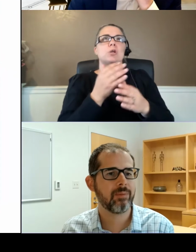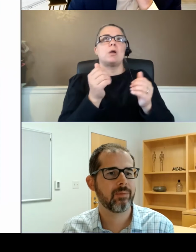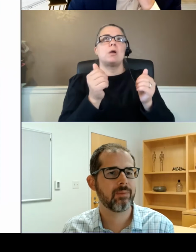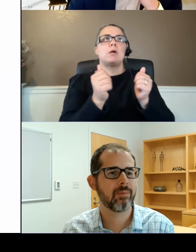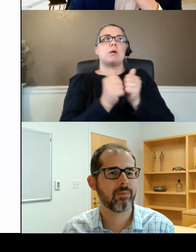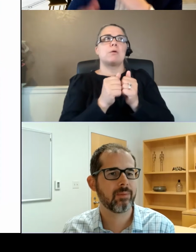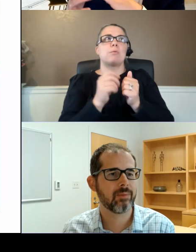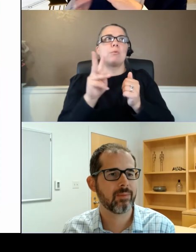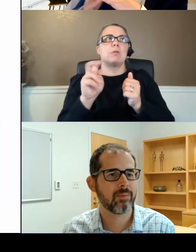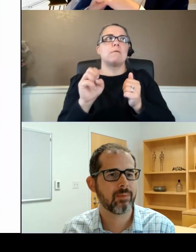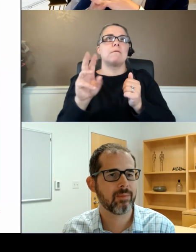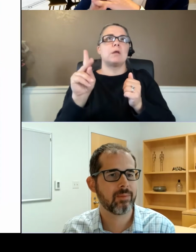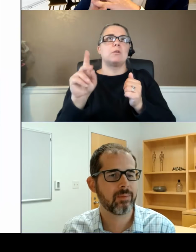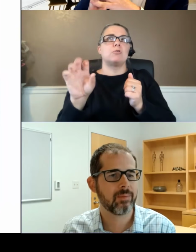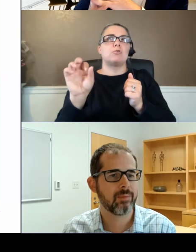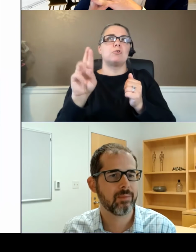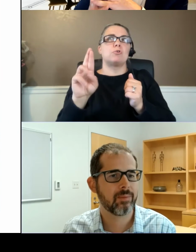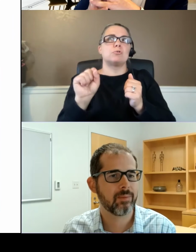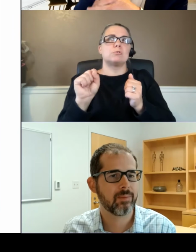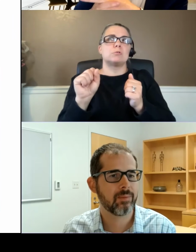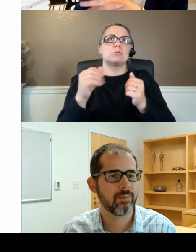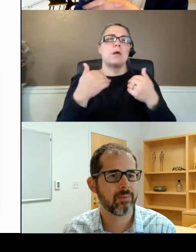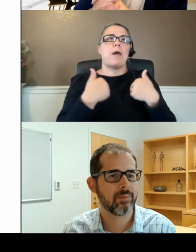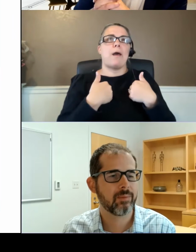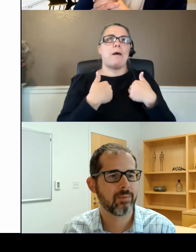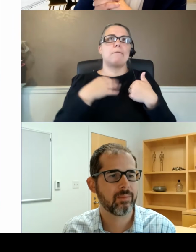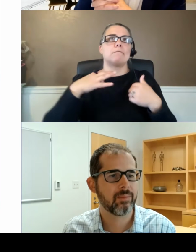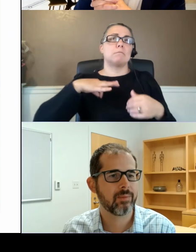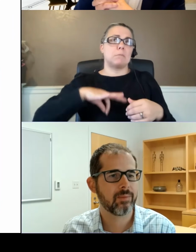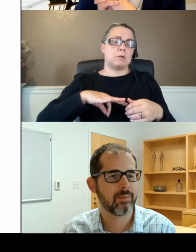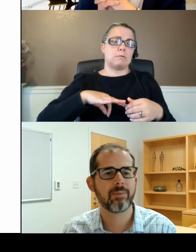of a higher cost solution as opposed to waiting for a lower one to come around.